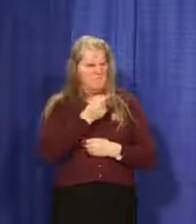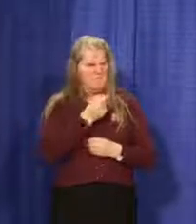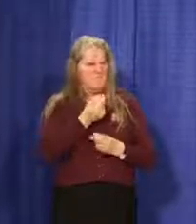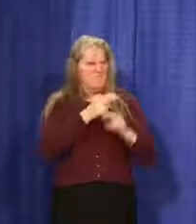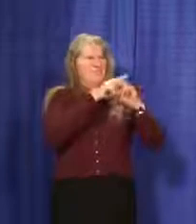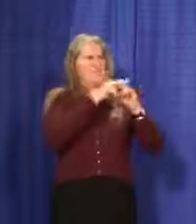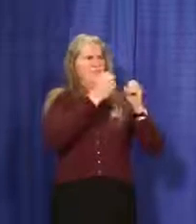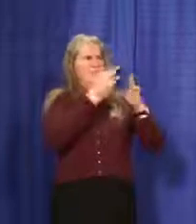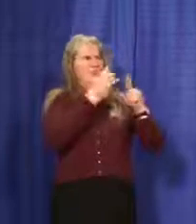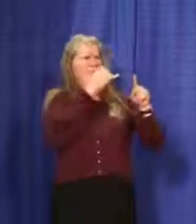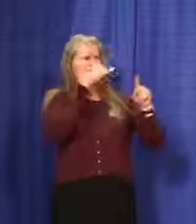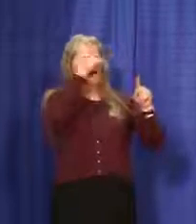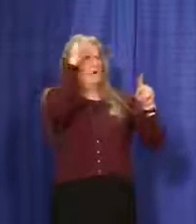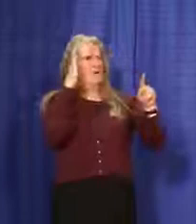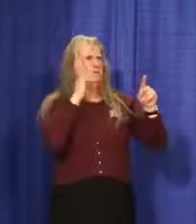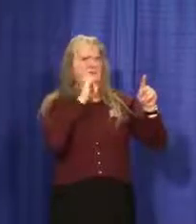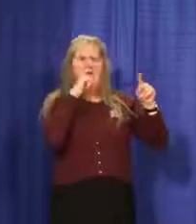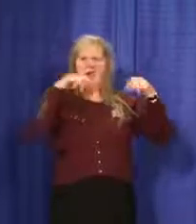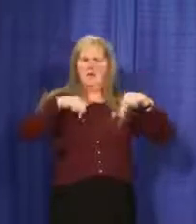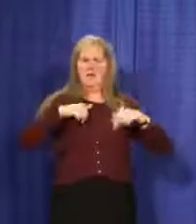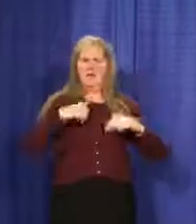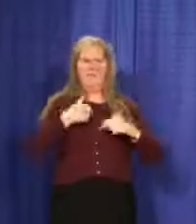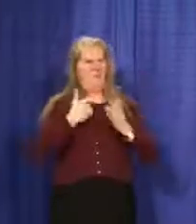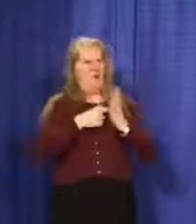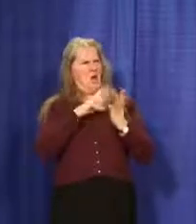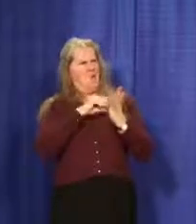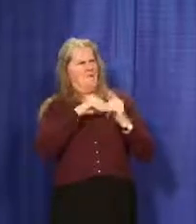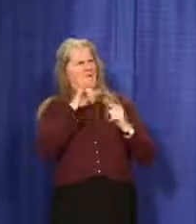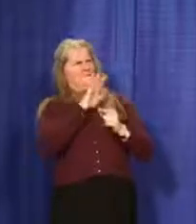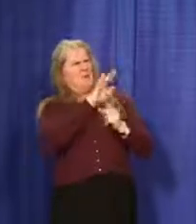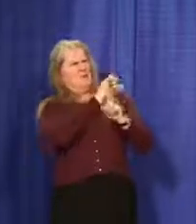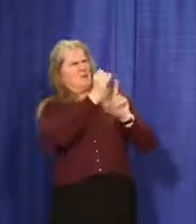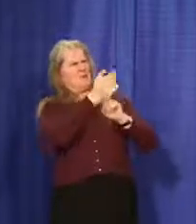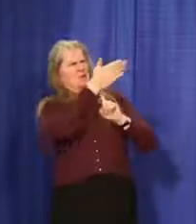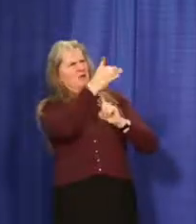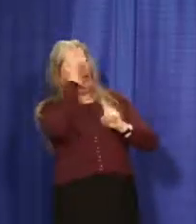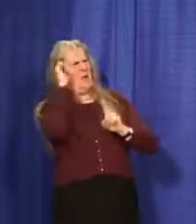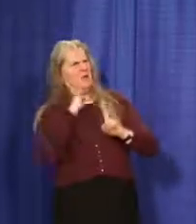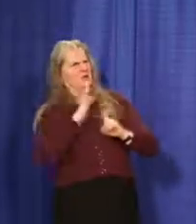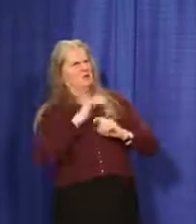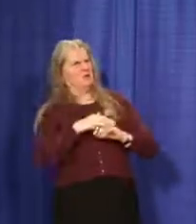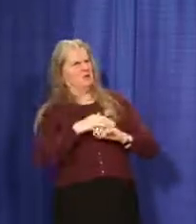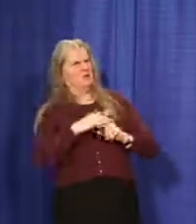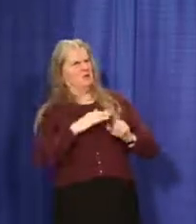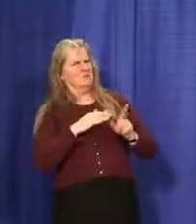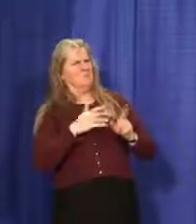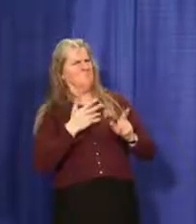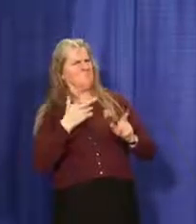what can we learn from that?